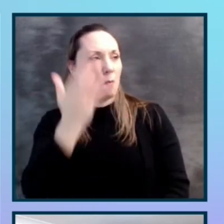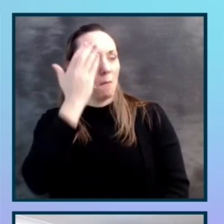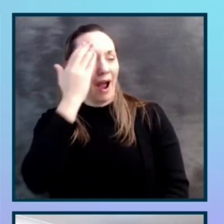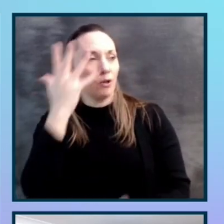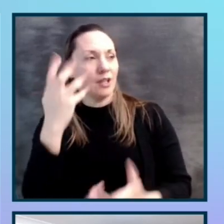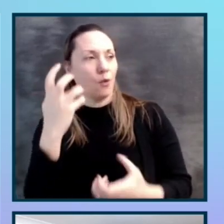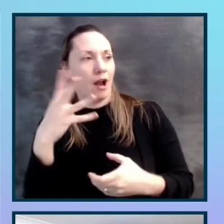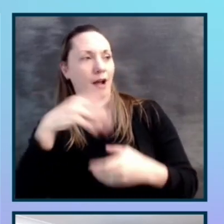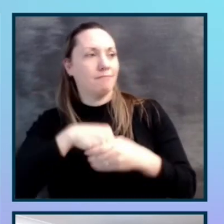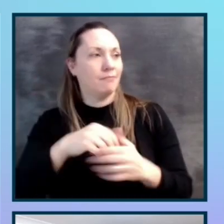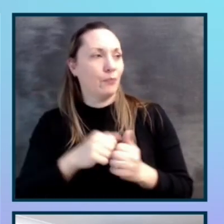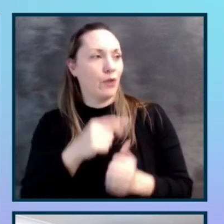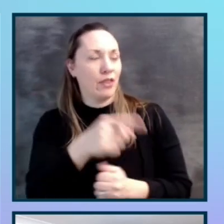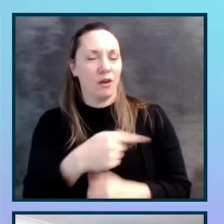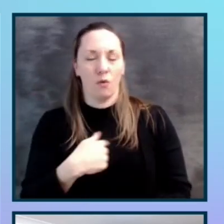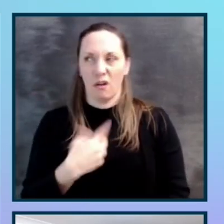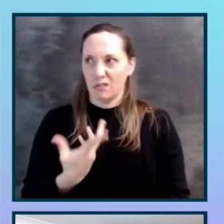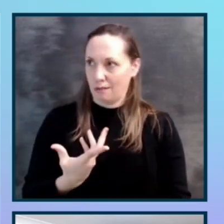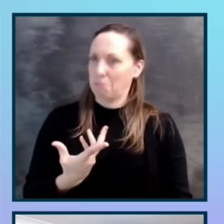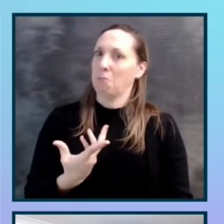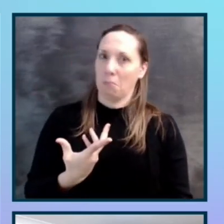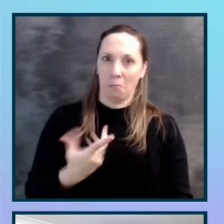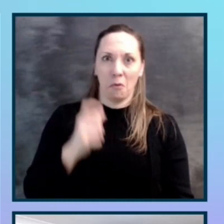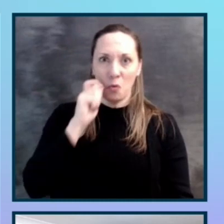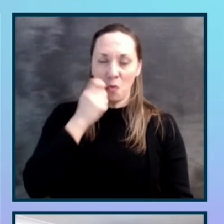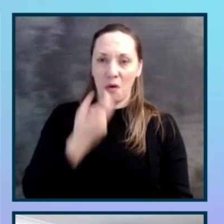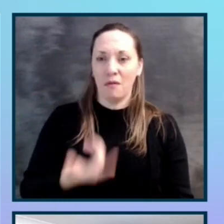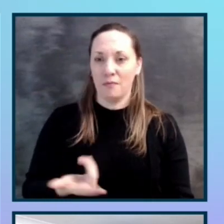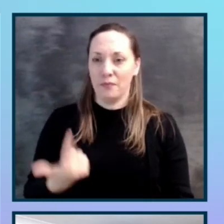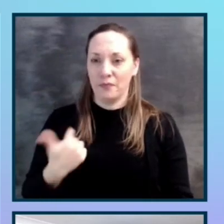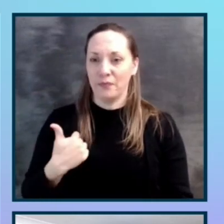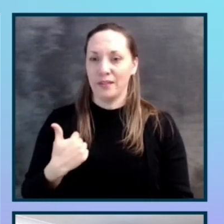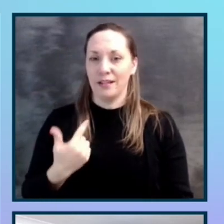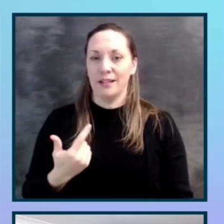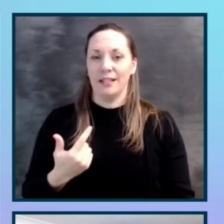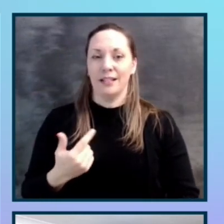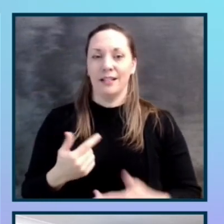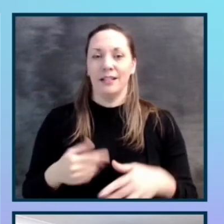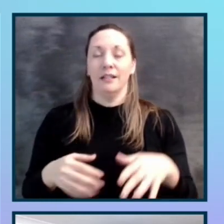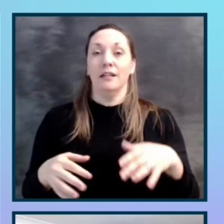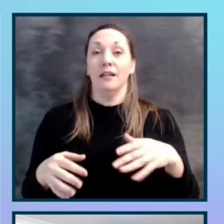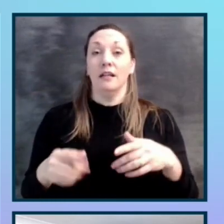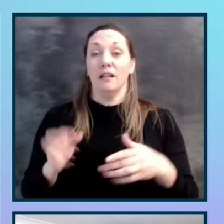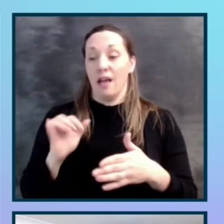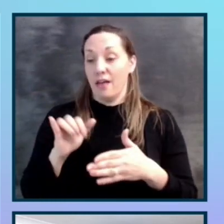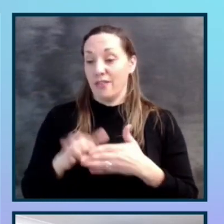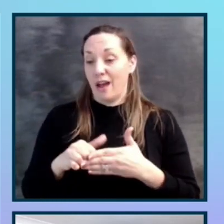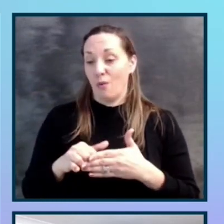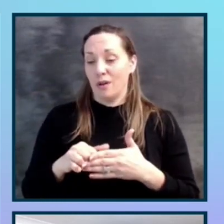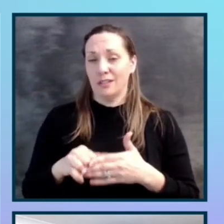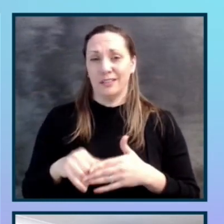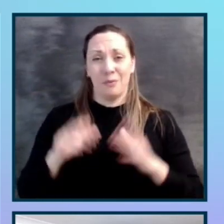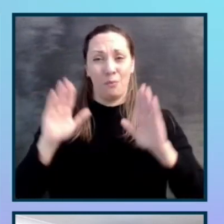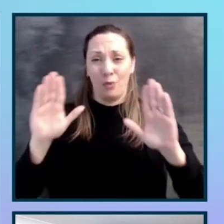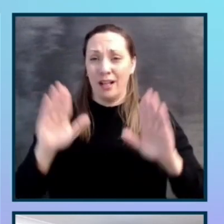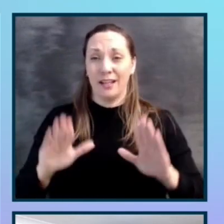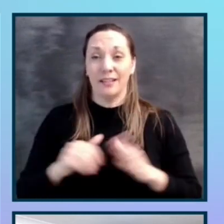And I was like yeah, that that's really cool. You know, that let me know, send the details on. And that was brilliant. And from then, you know,